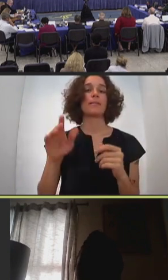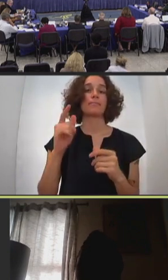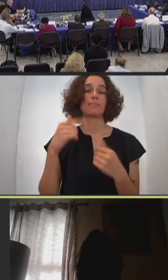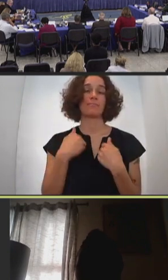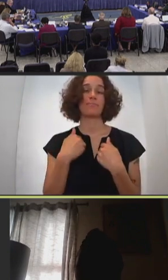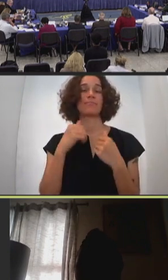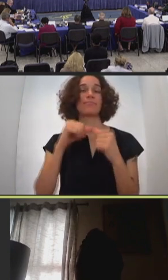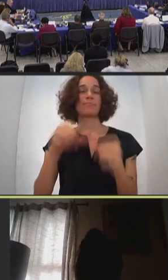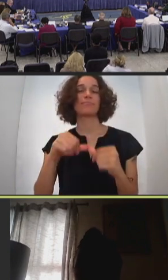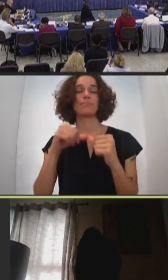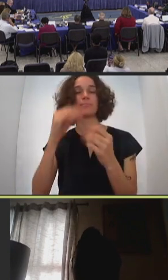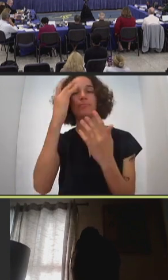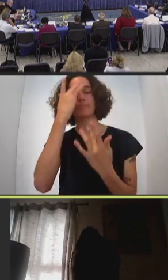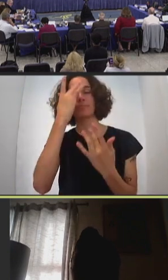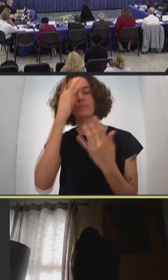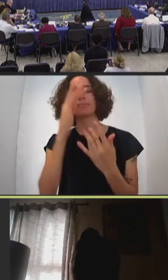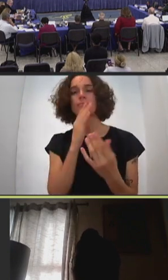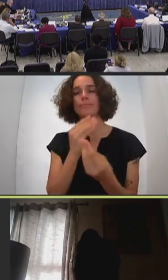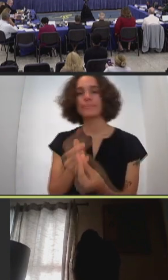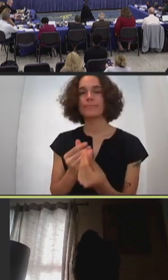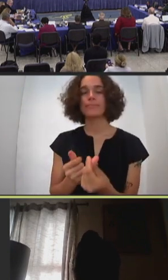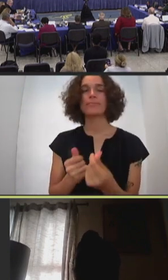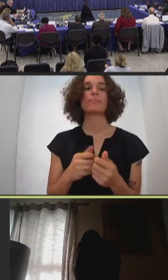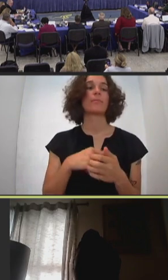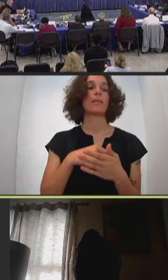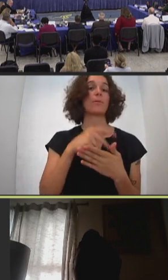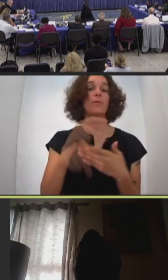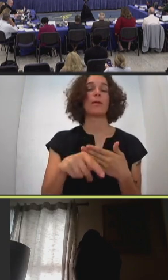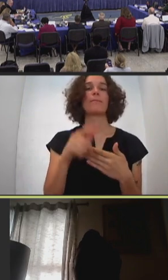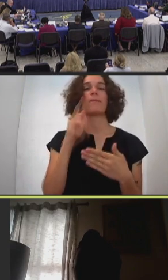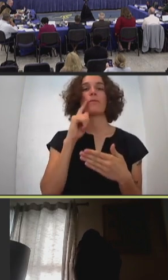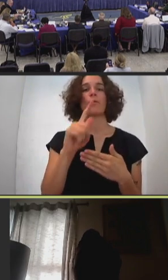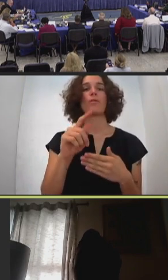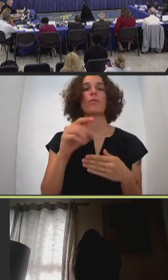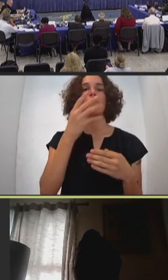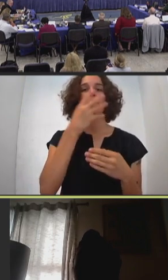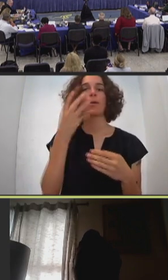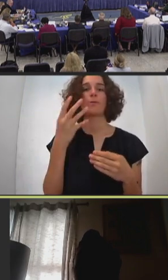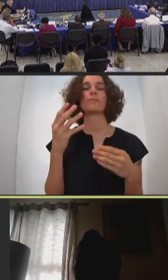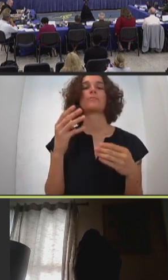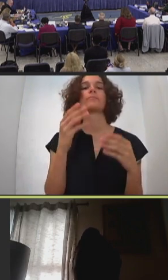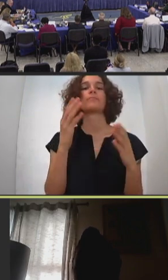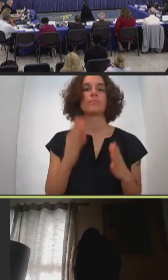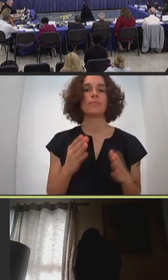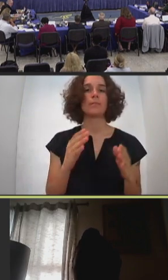And the program, the Migrant Health Care Coordination Program, right now,